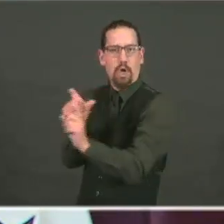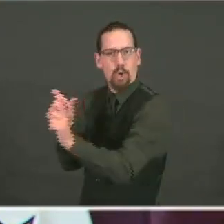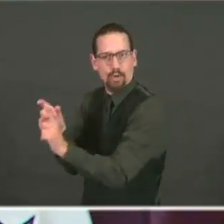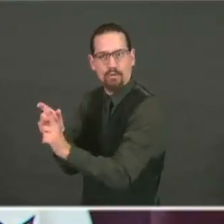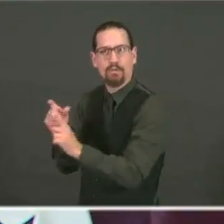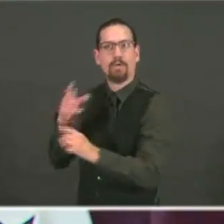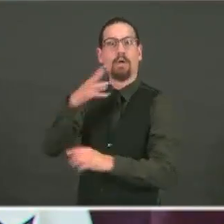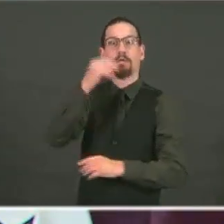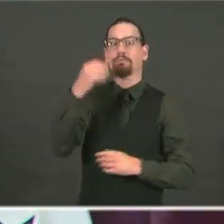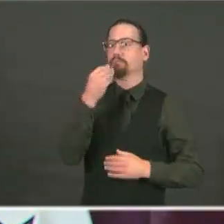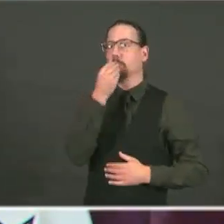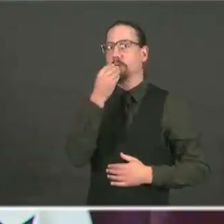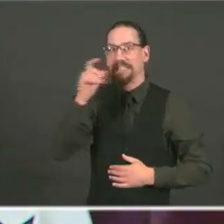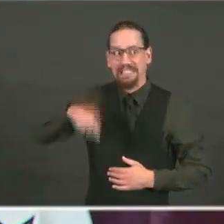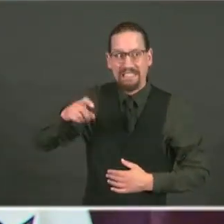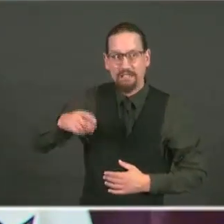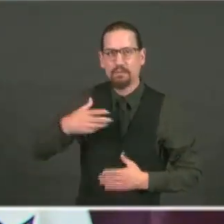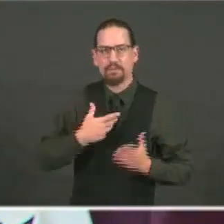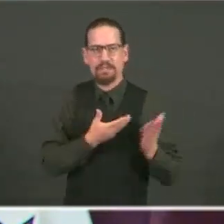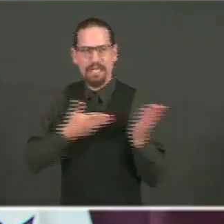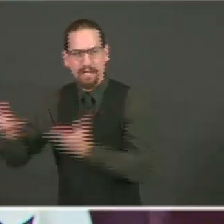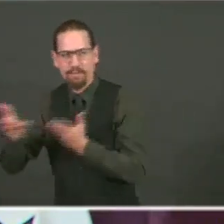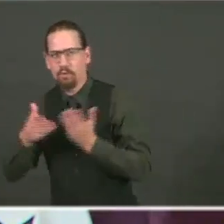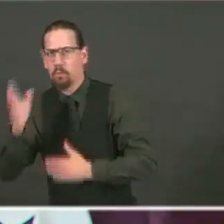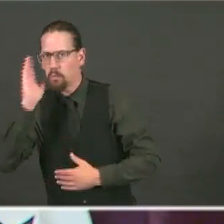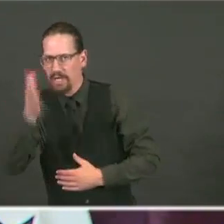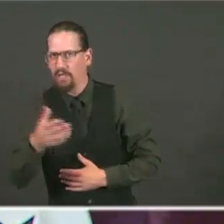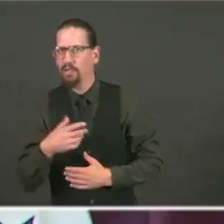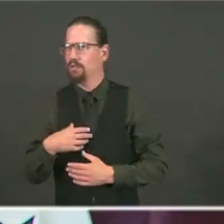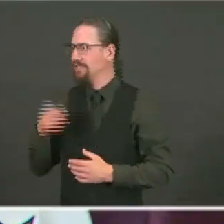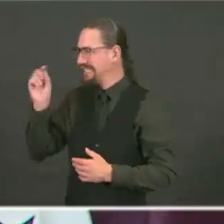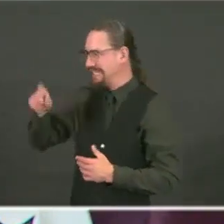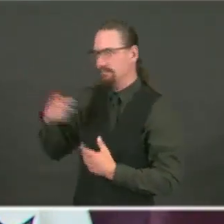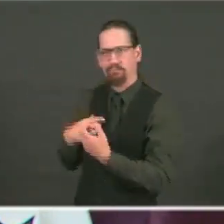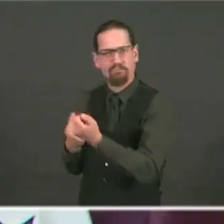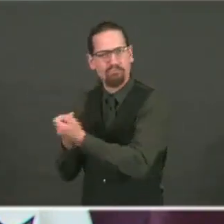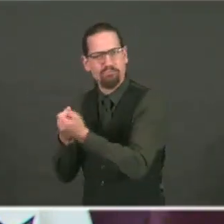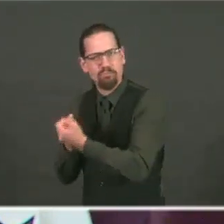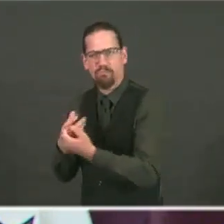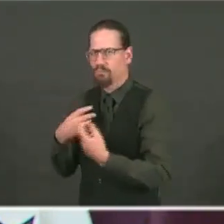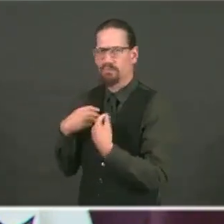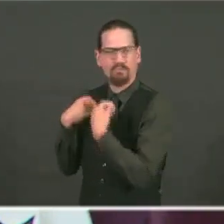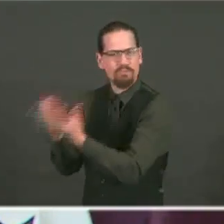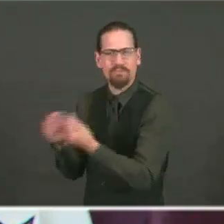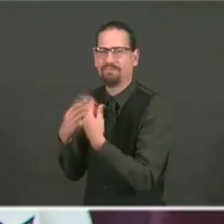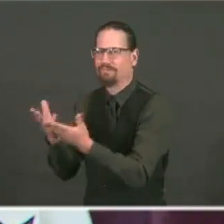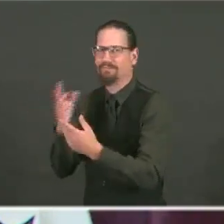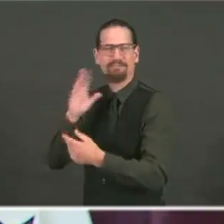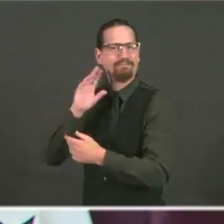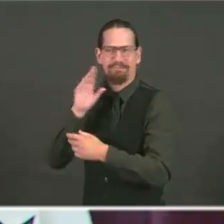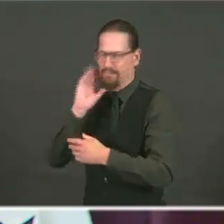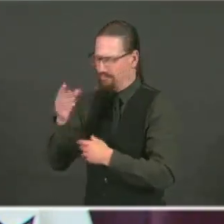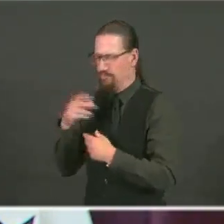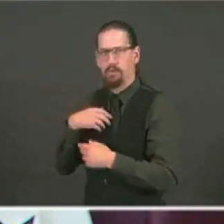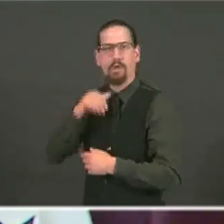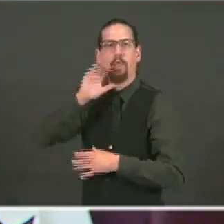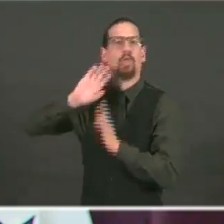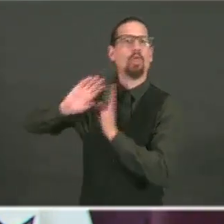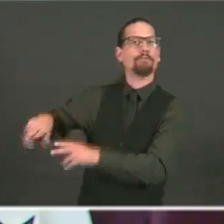DELIVERY TO THE HOUSING, CONTACT TRACING, MASSIVE TESTING. WE KNOW HOW TO HANDLE THIS.